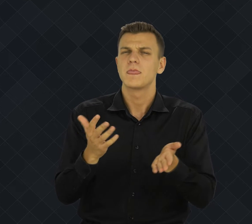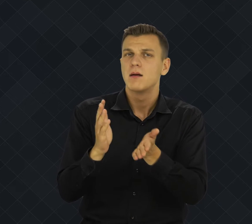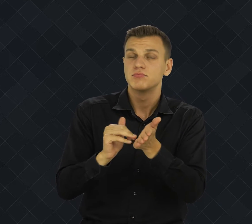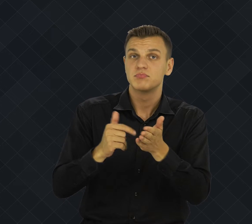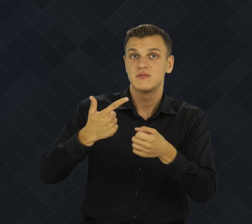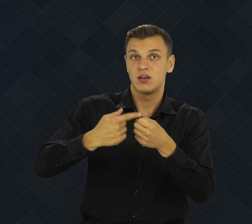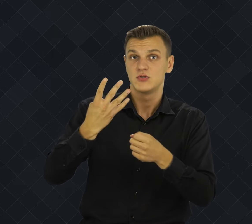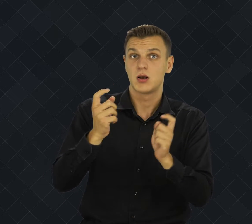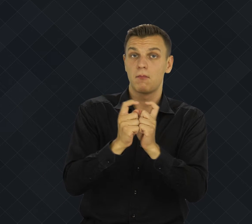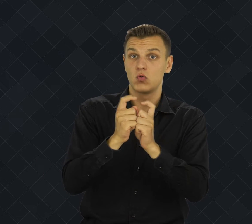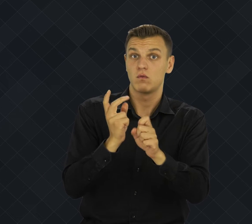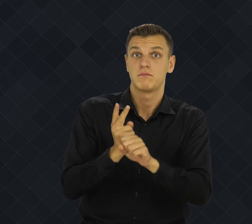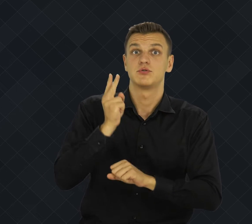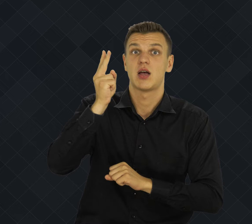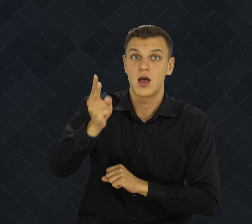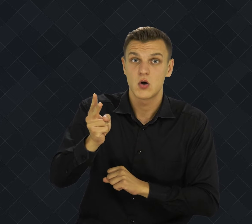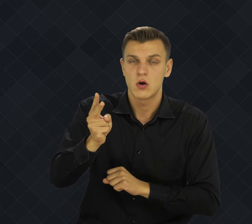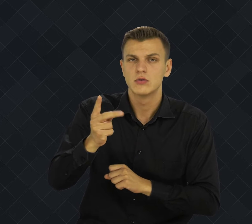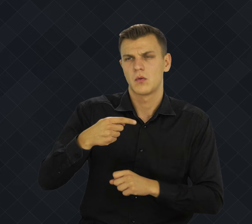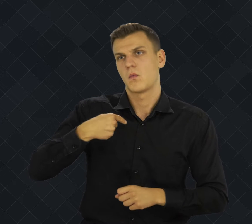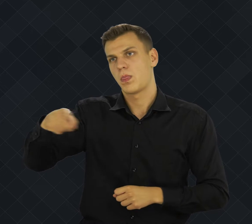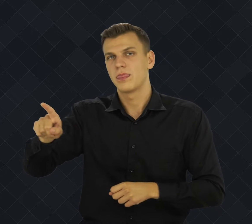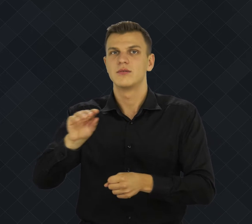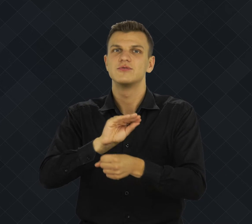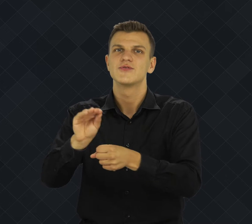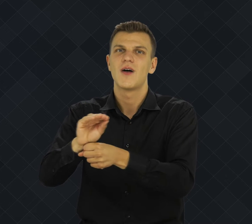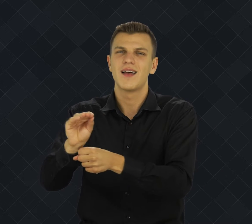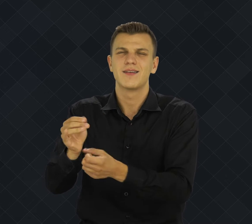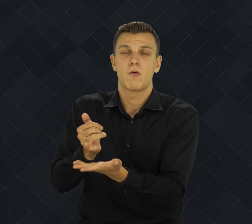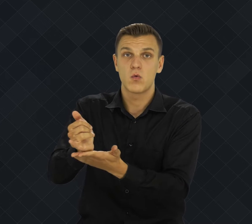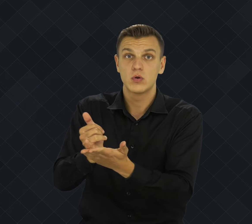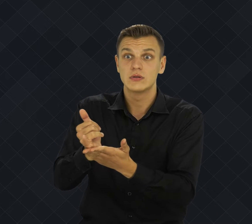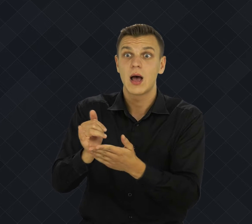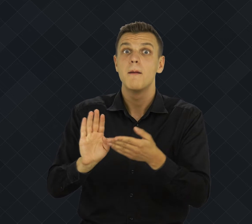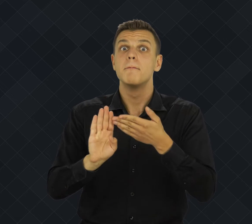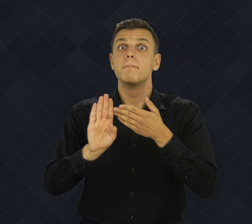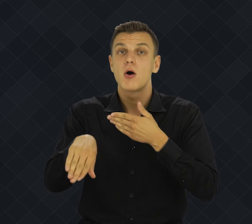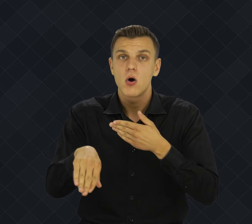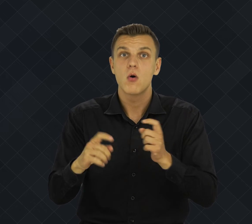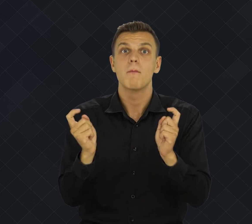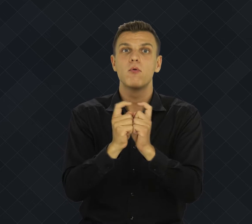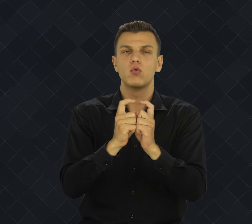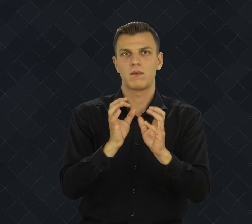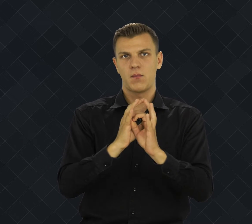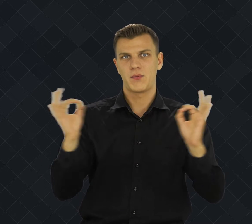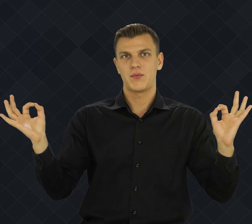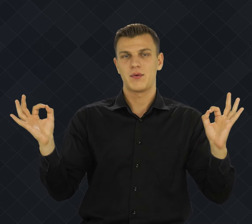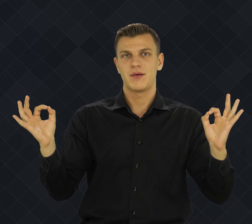After exceeding the penalty point limit driver will have to take a course, After which the points account will be cleared.